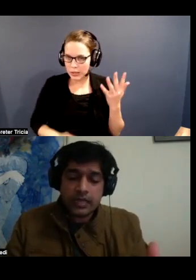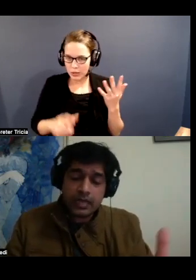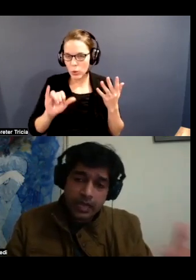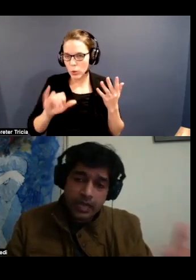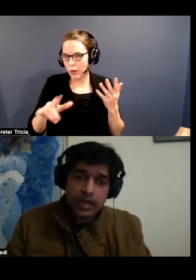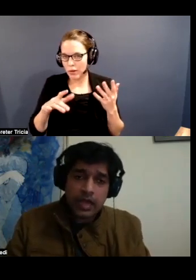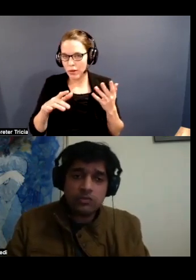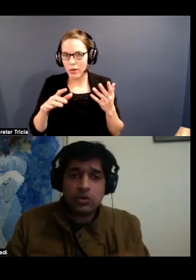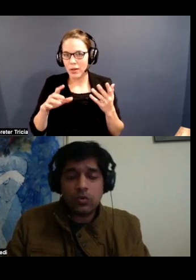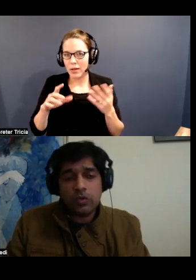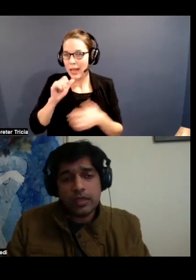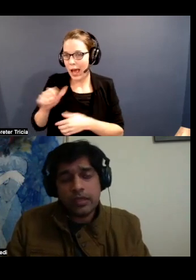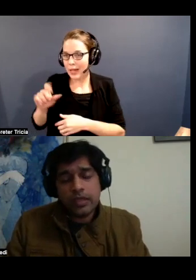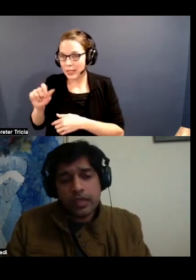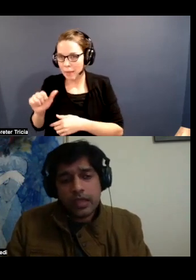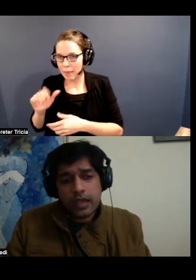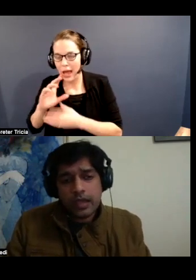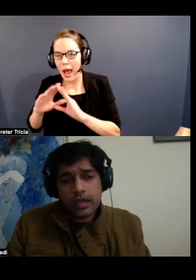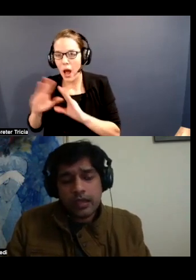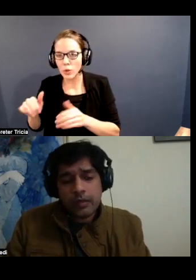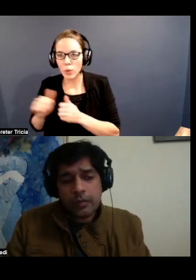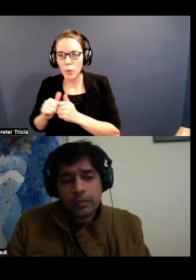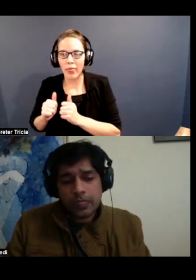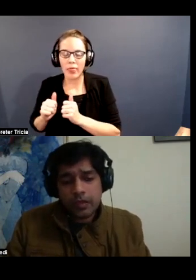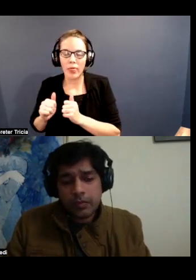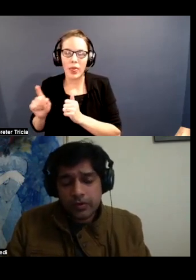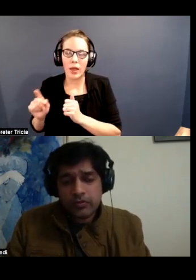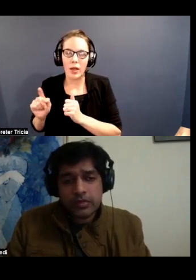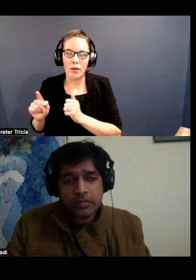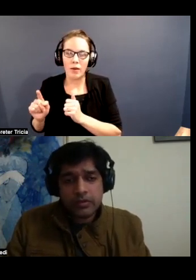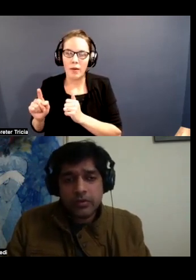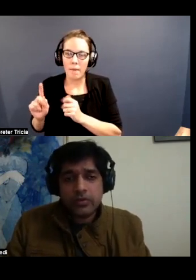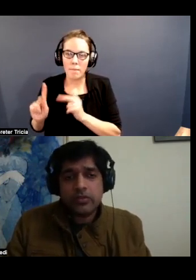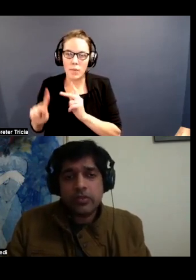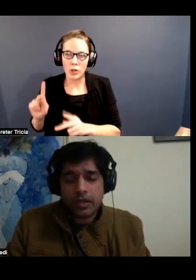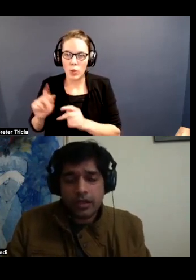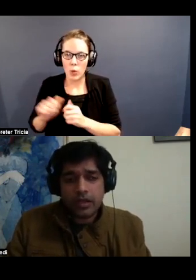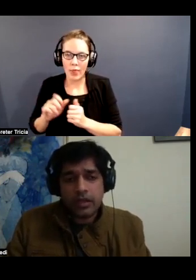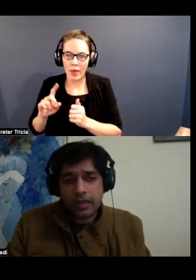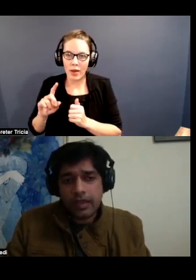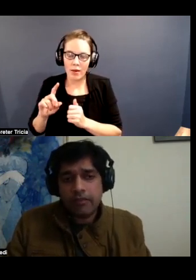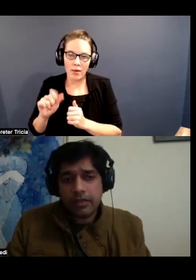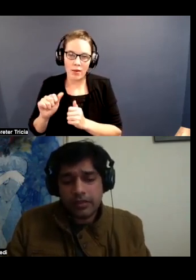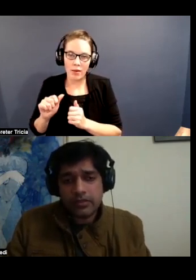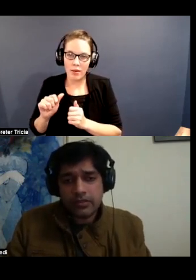any household with a person with disability who does not have an LTSS need.